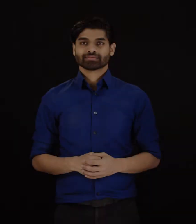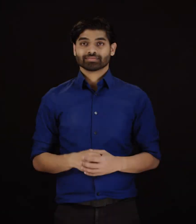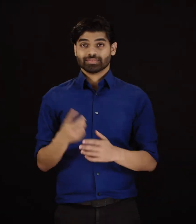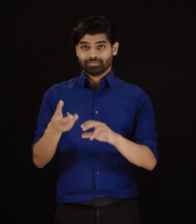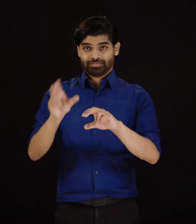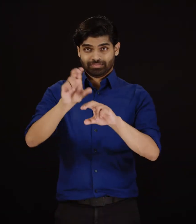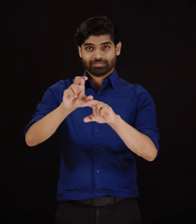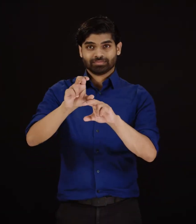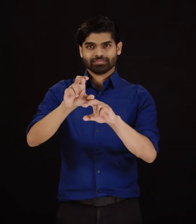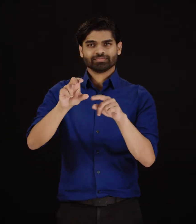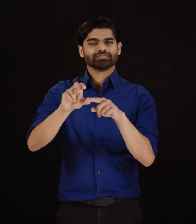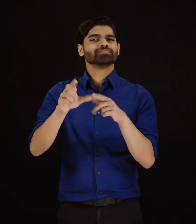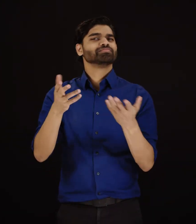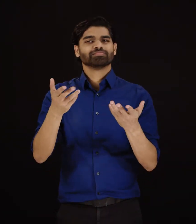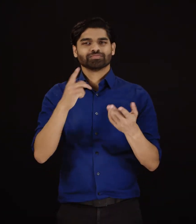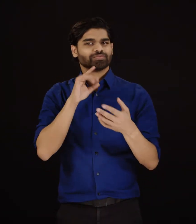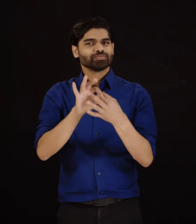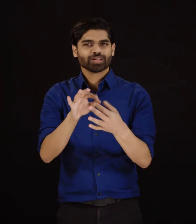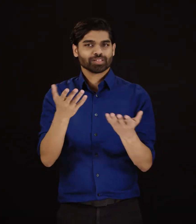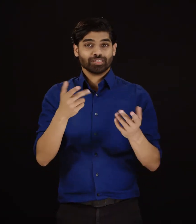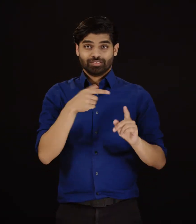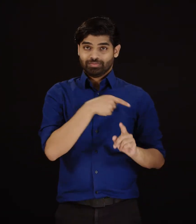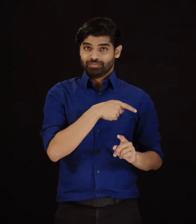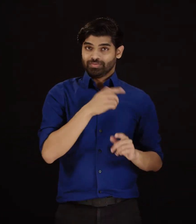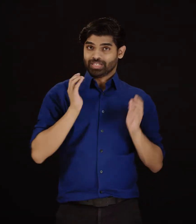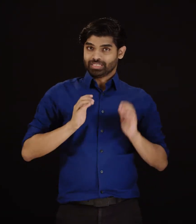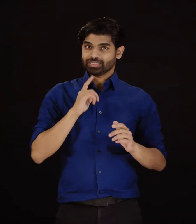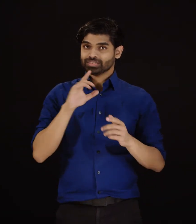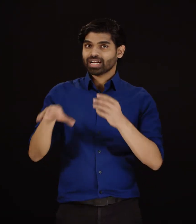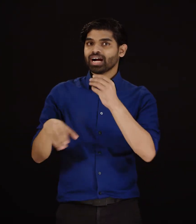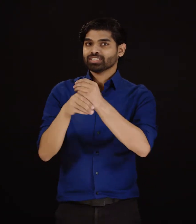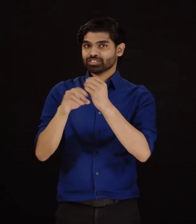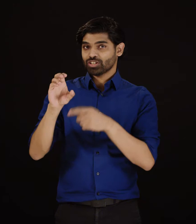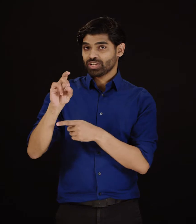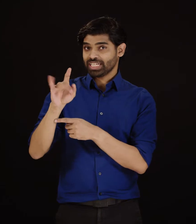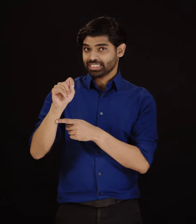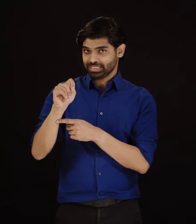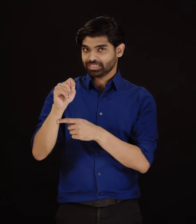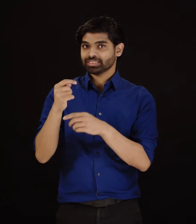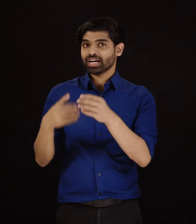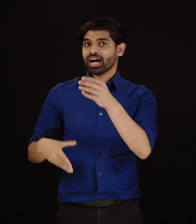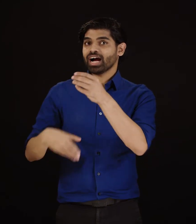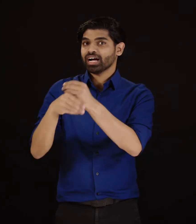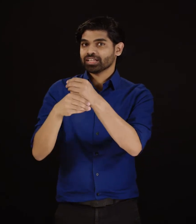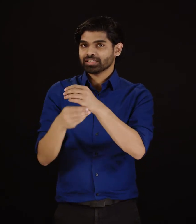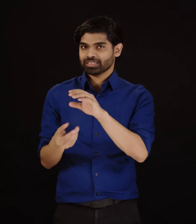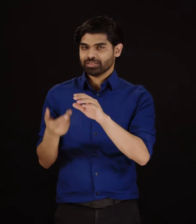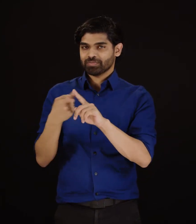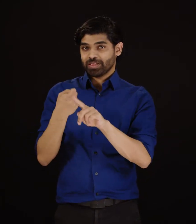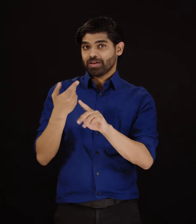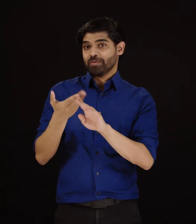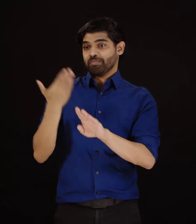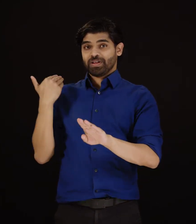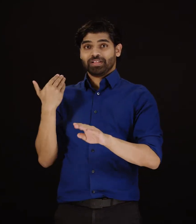Top Up refers to a customer adding credits to their prepaid service in order to be able to use their service.